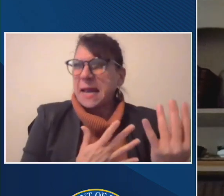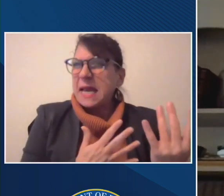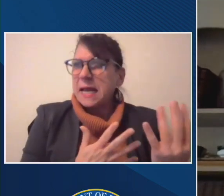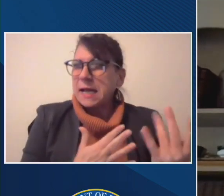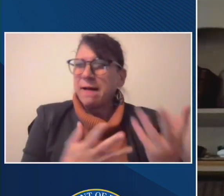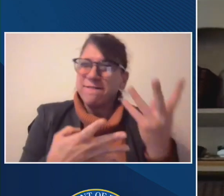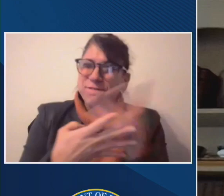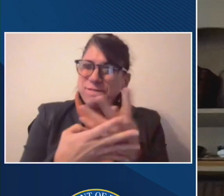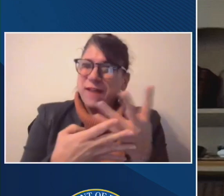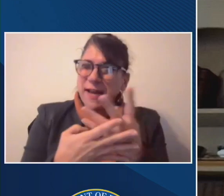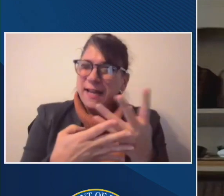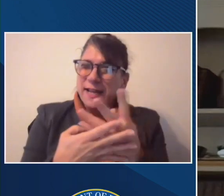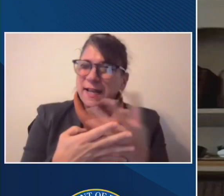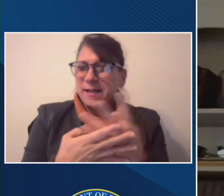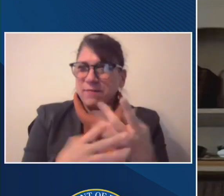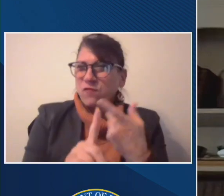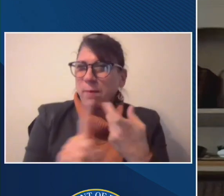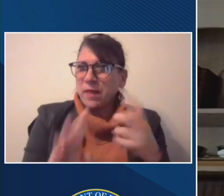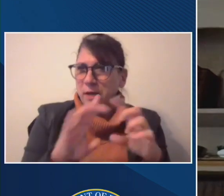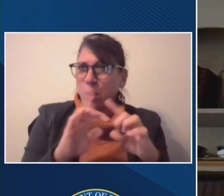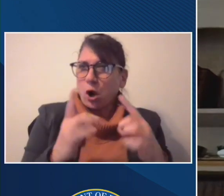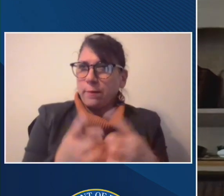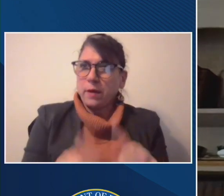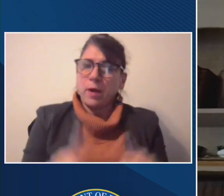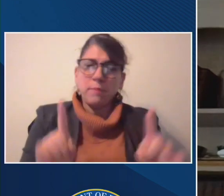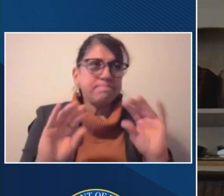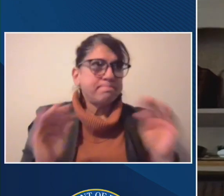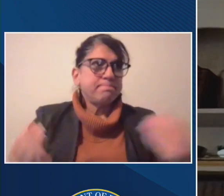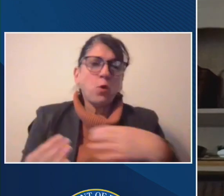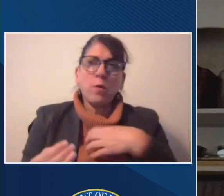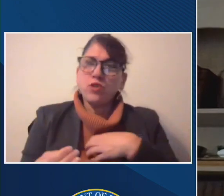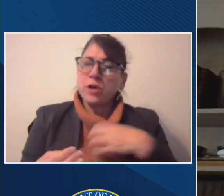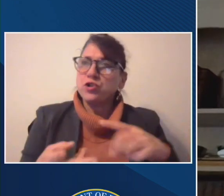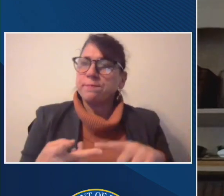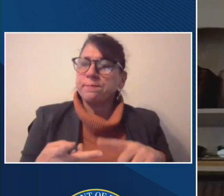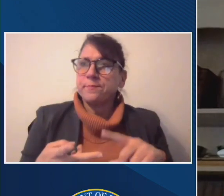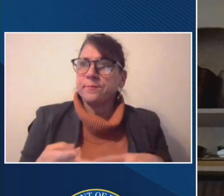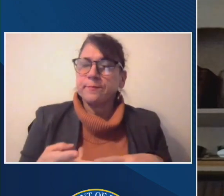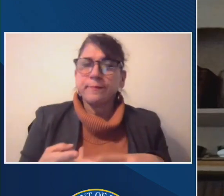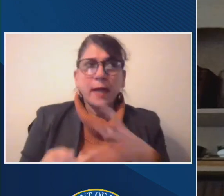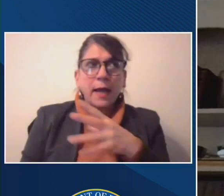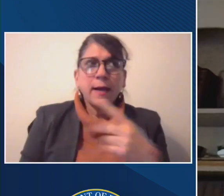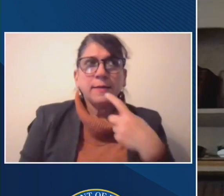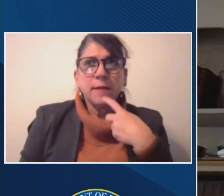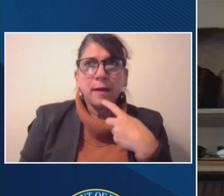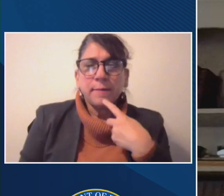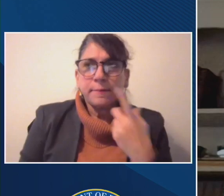Department, but we have no objections. And again, I just want to say that there was no, you know, no intentional slight on